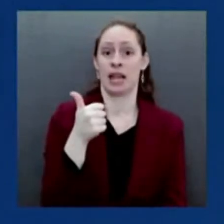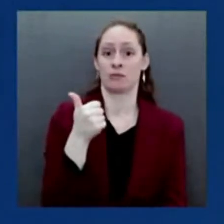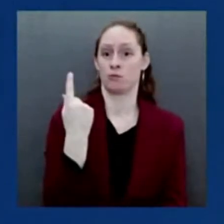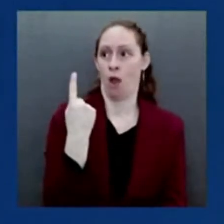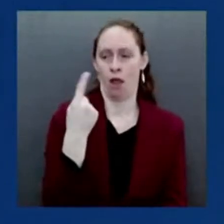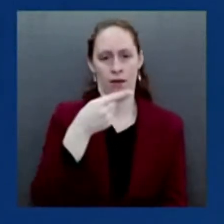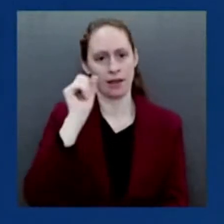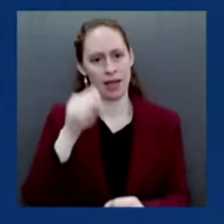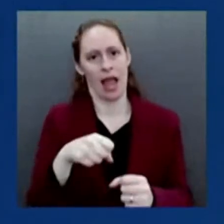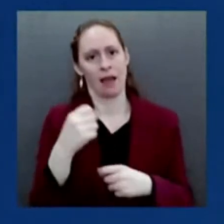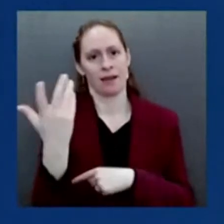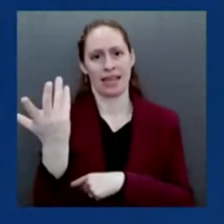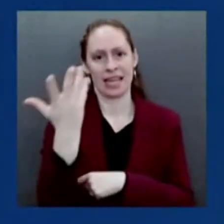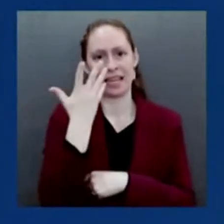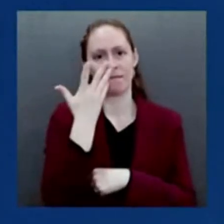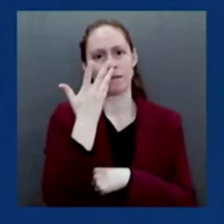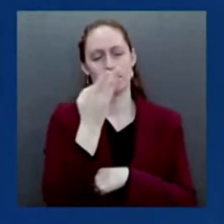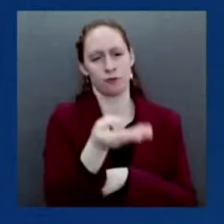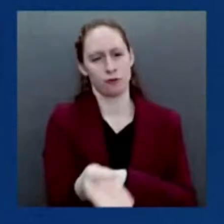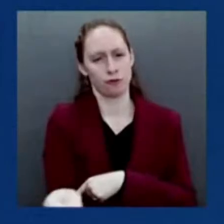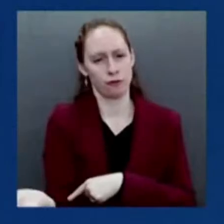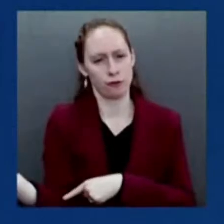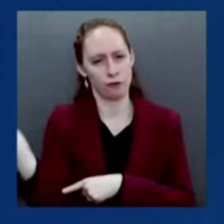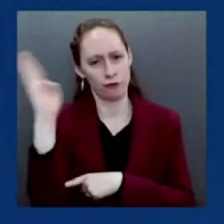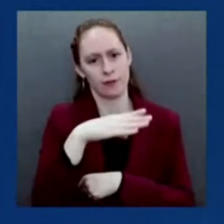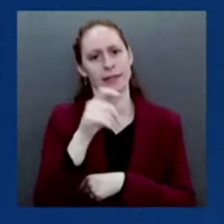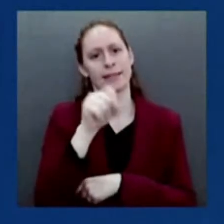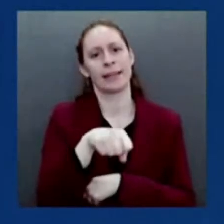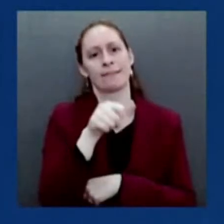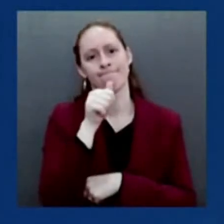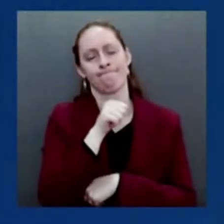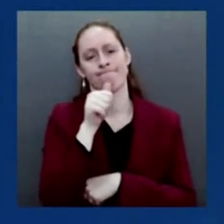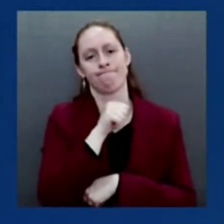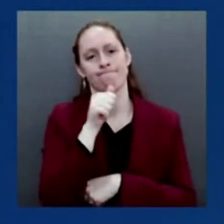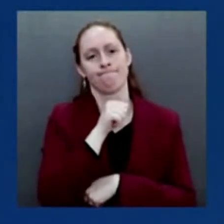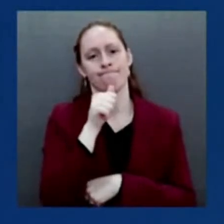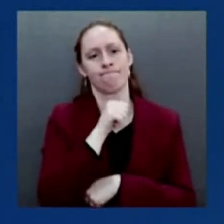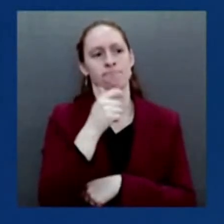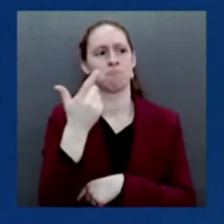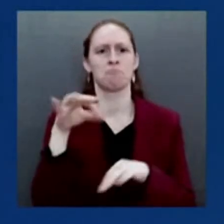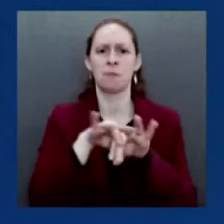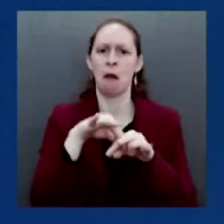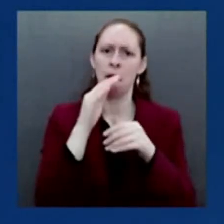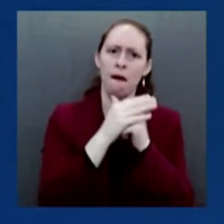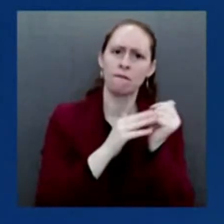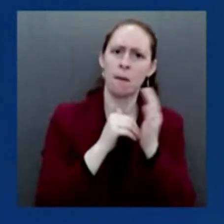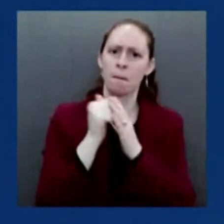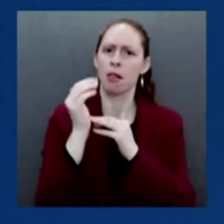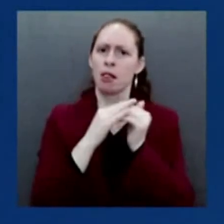PUBLIC. WHAT I WILL SAY IS THAT'S THAT BEST MASK THAT YOU WHERE IS THE